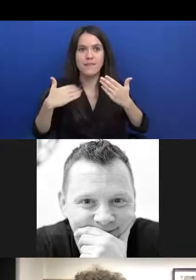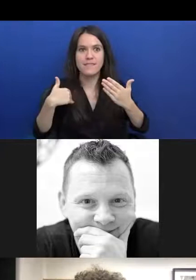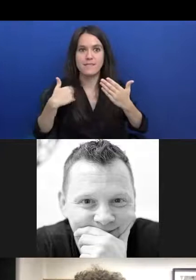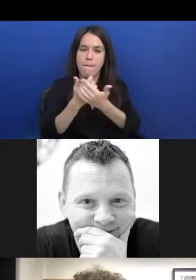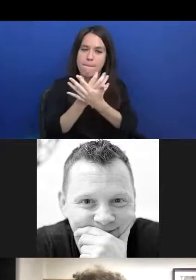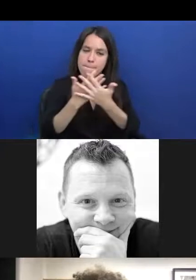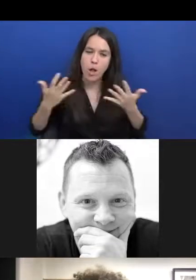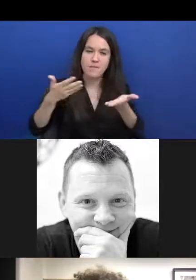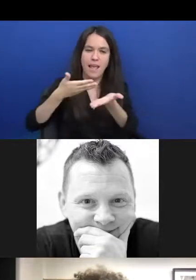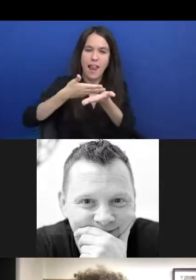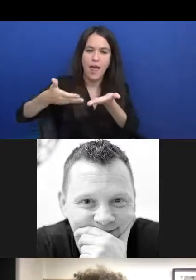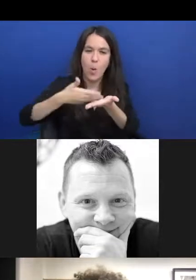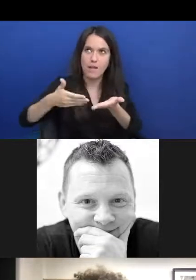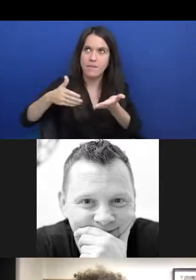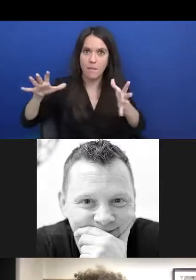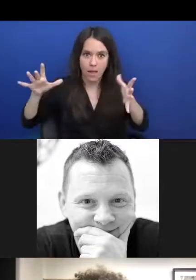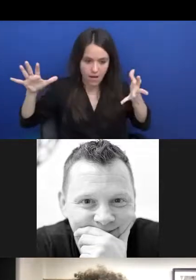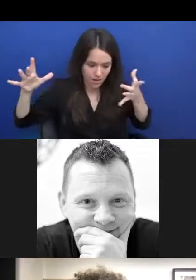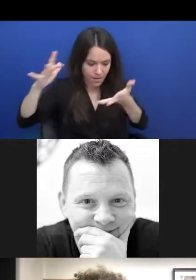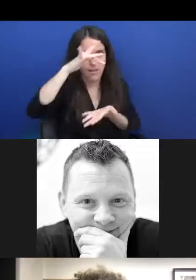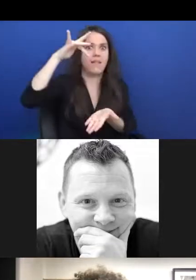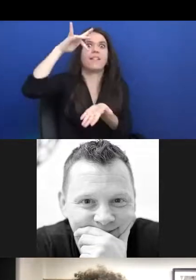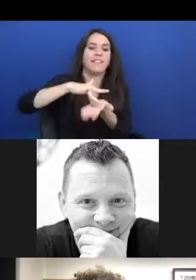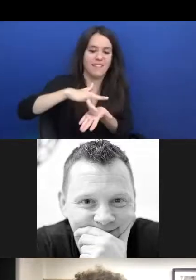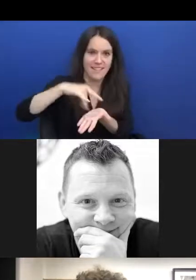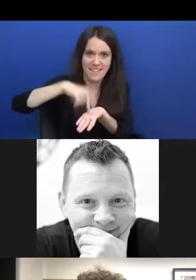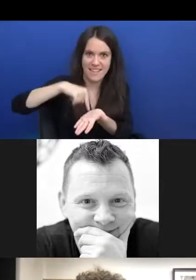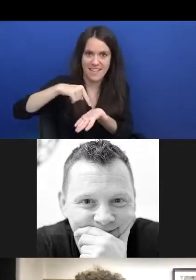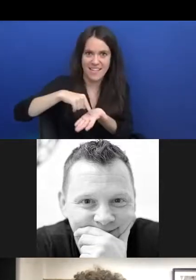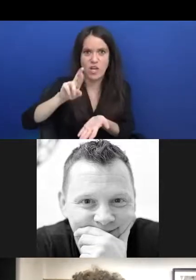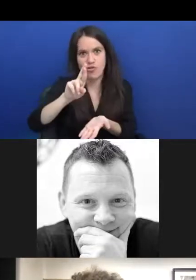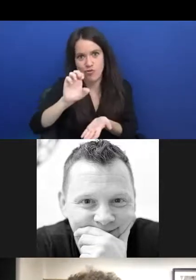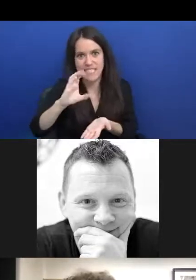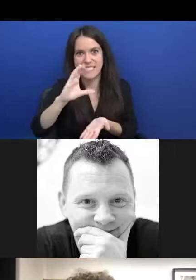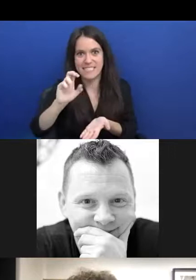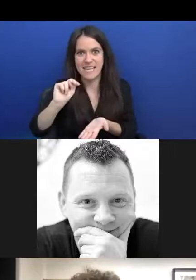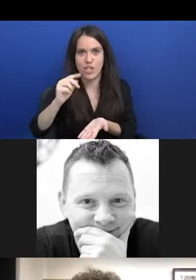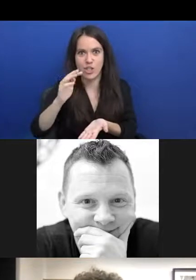because I know in the past I’ve written in ways that try to define the boundary of the field and